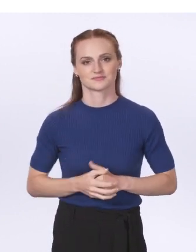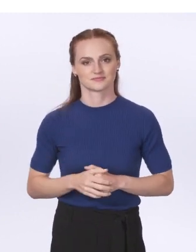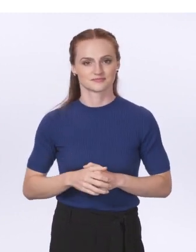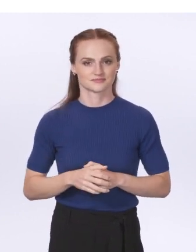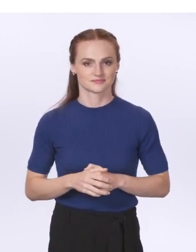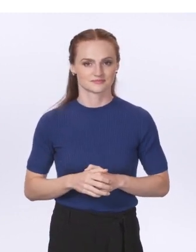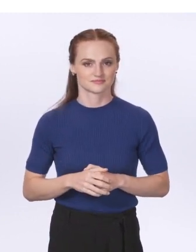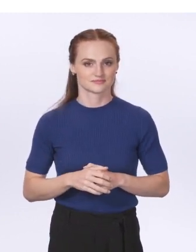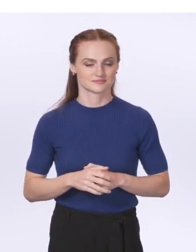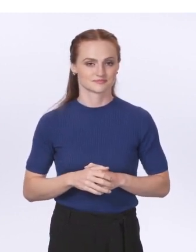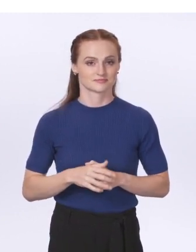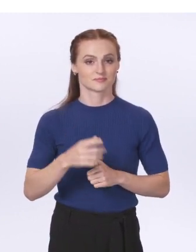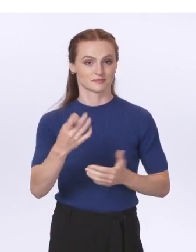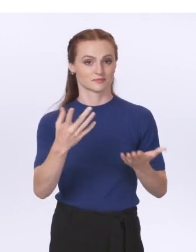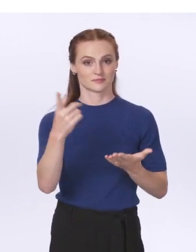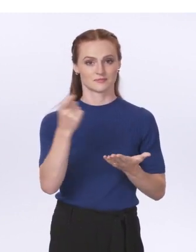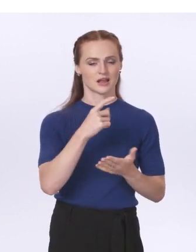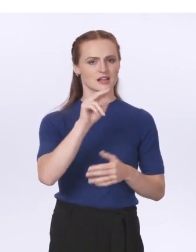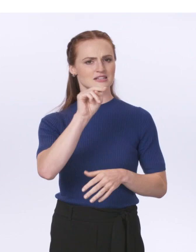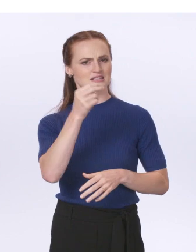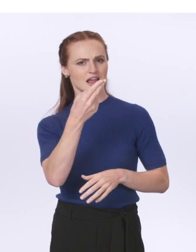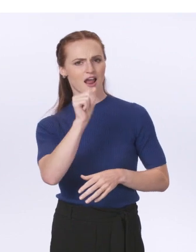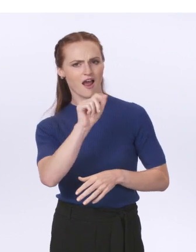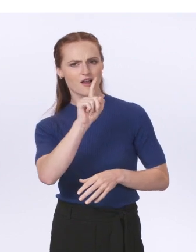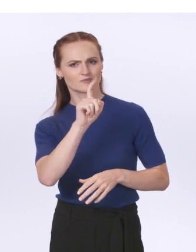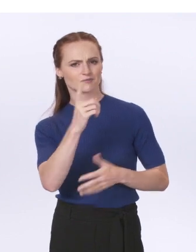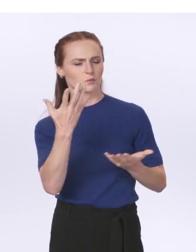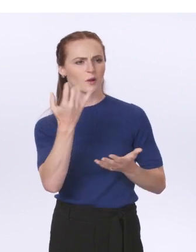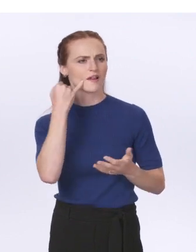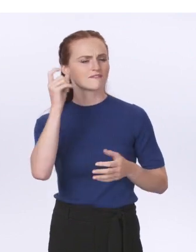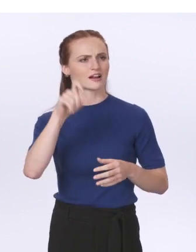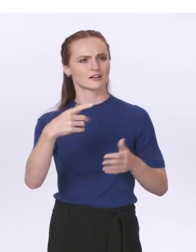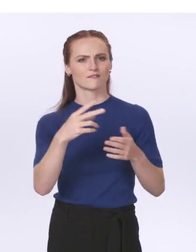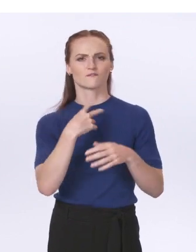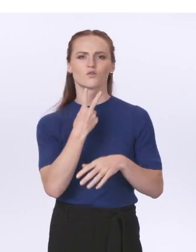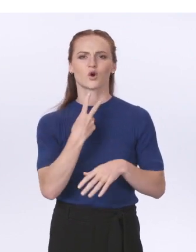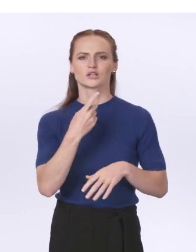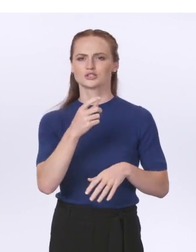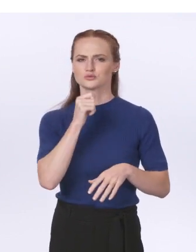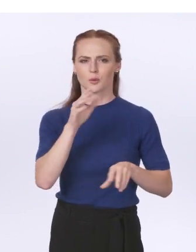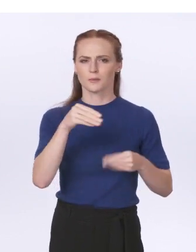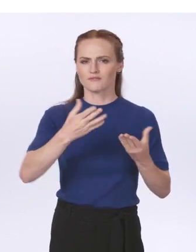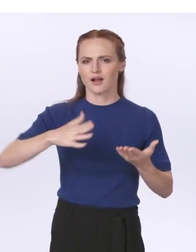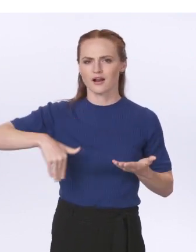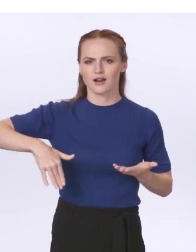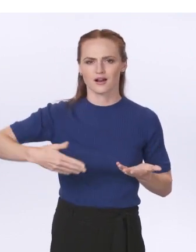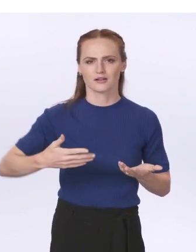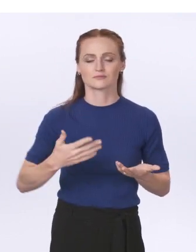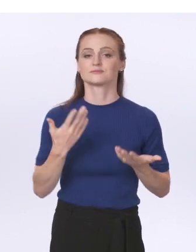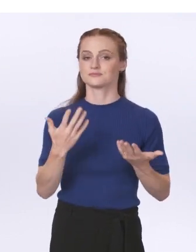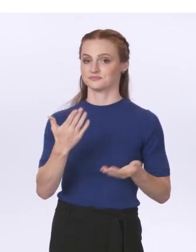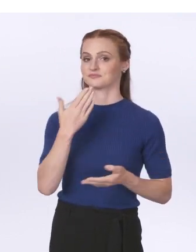But you might ask, Neha, what if I need a voice that you don’t provide yet? Well, thank you for asking.